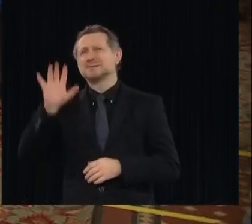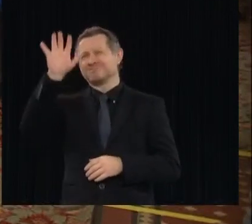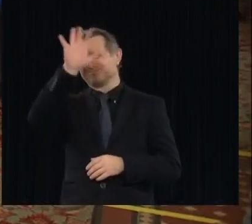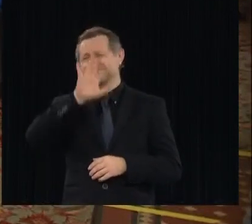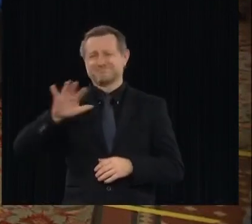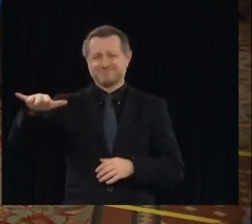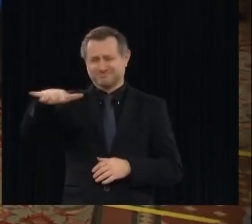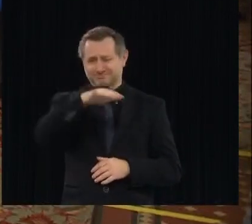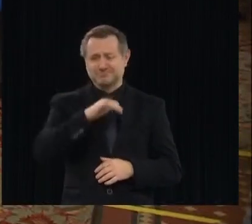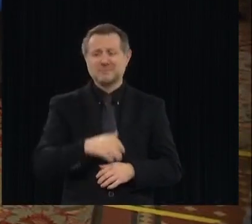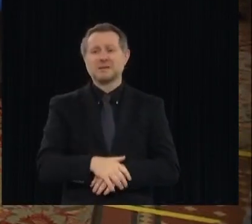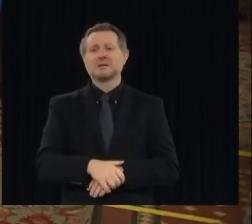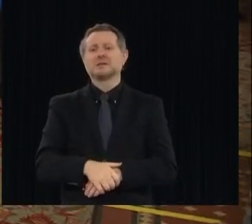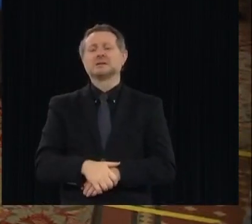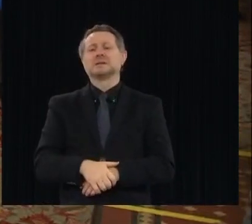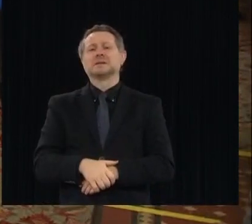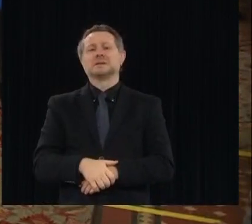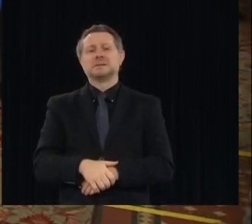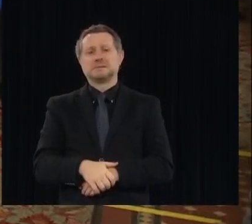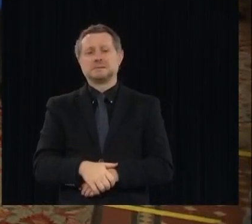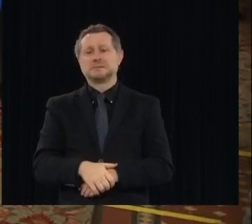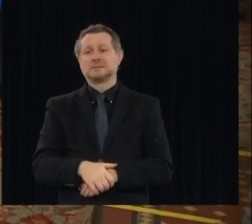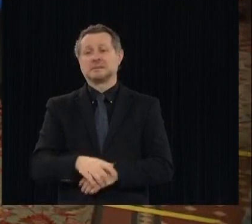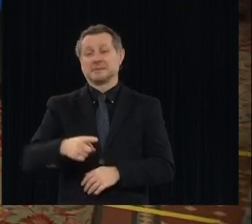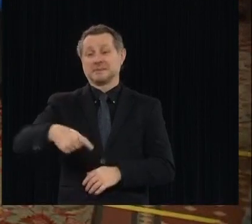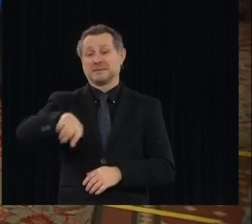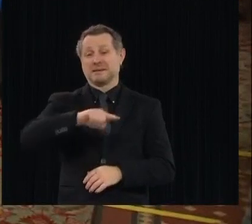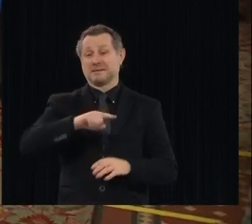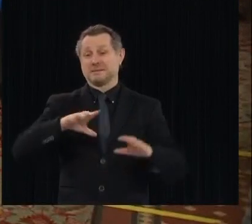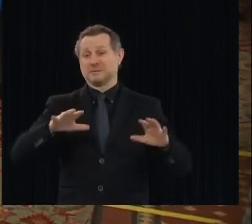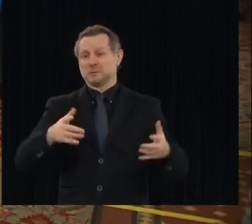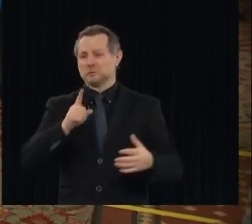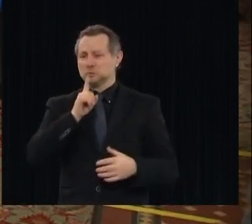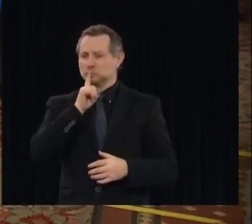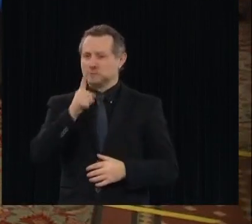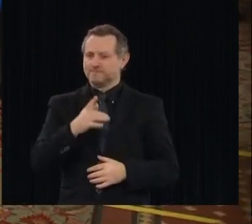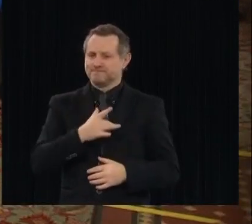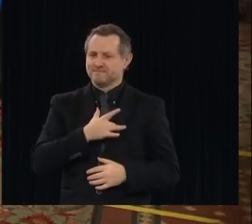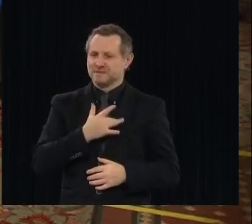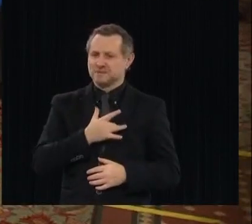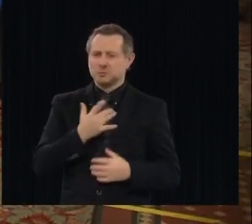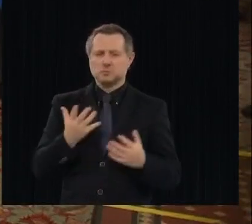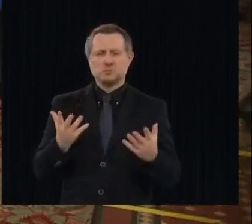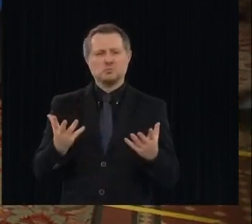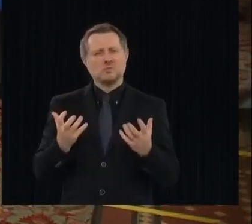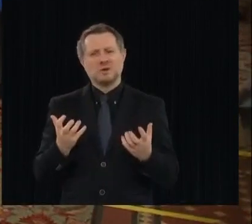LOCALITIES UPSTATE IN A STATISTIC PIECE IN MONT SELA